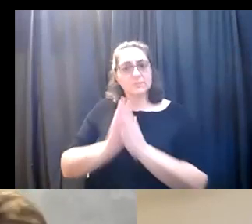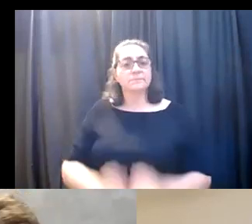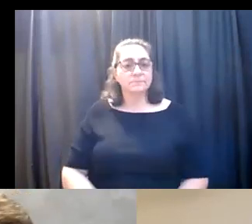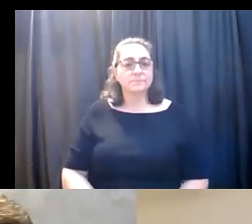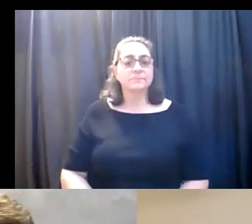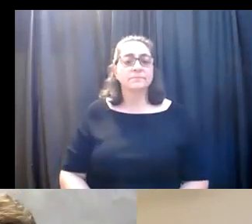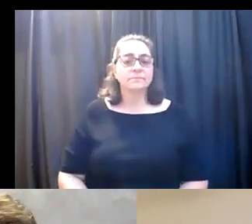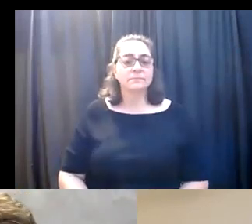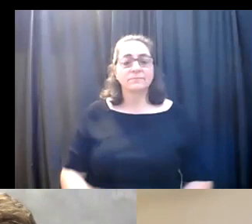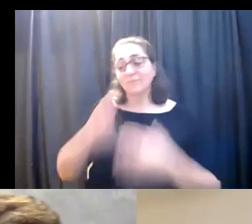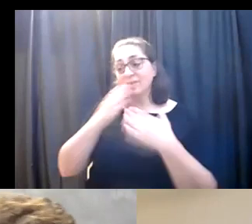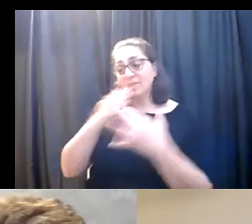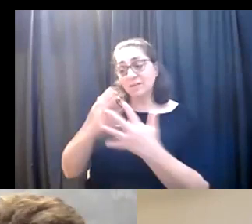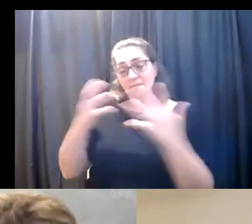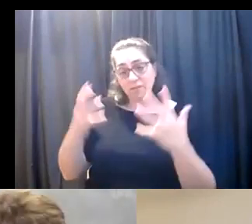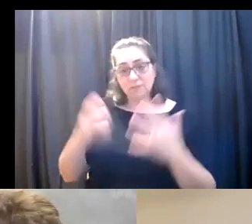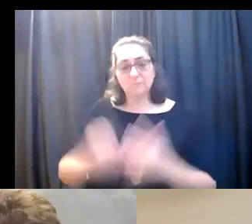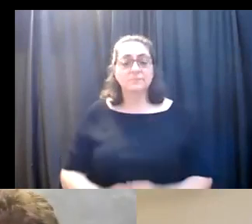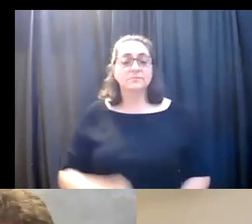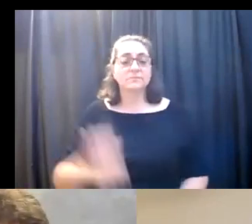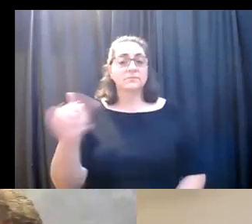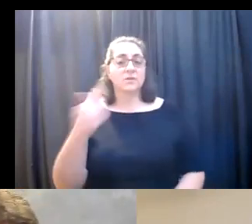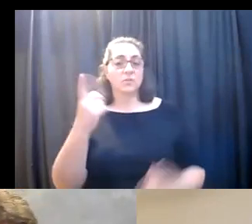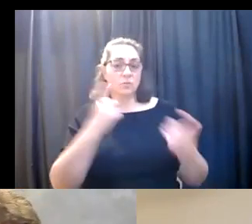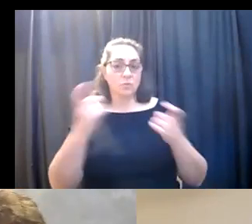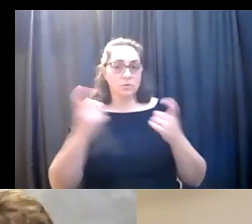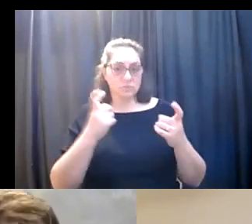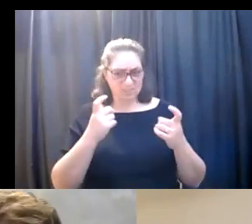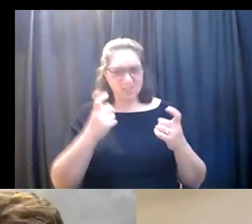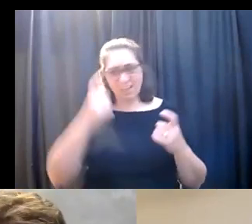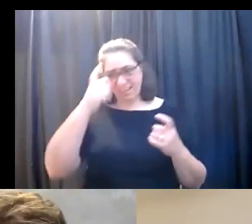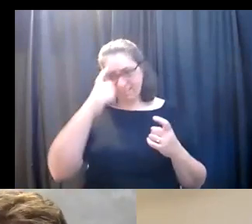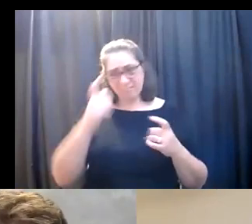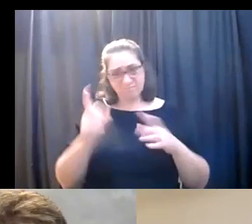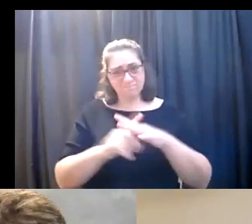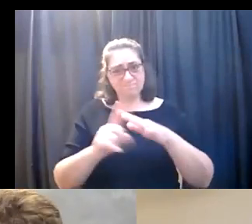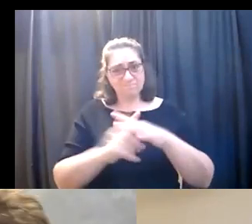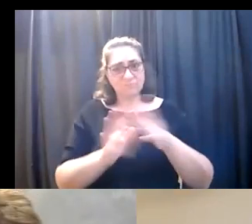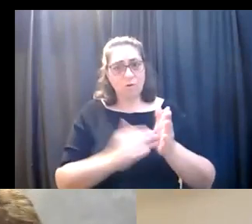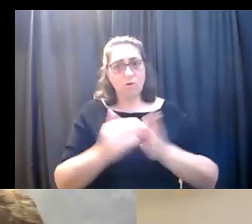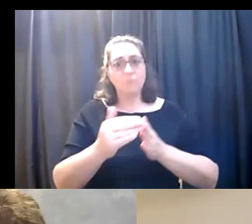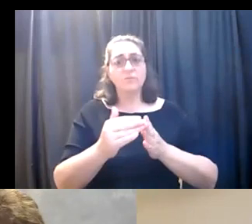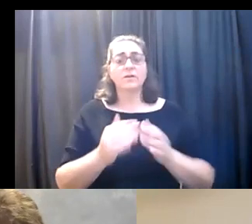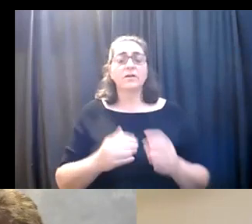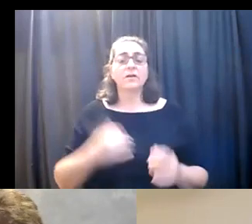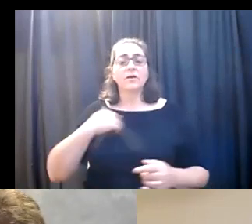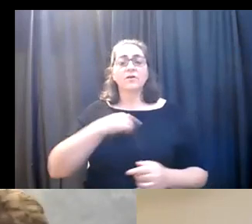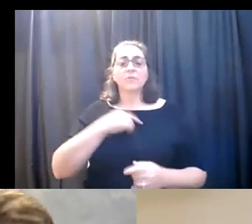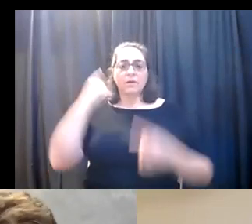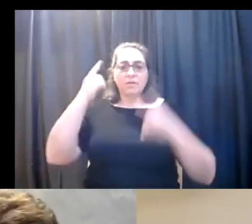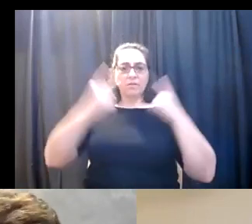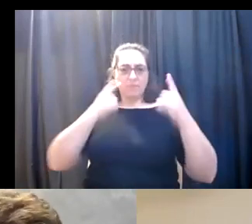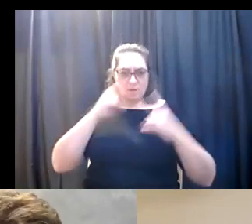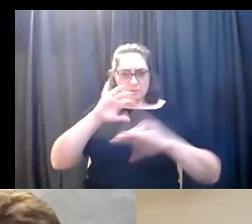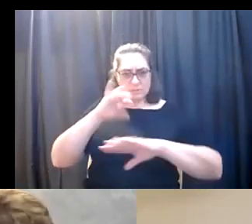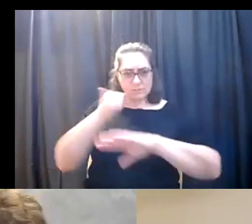Another question is, what about medical professionals wearing clear masks? Are there some